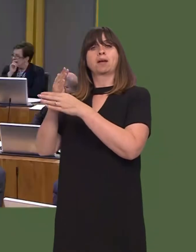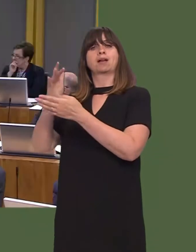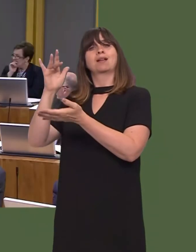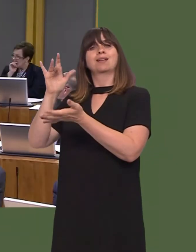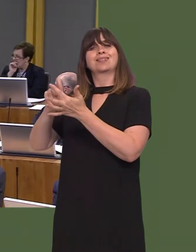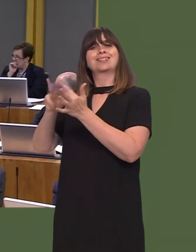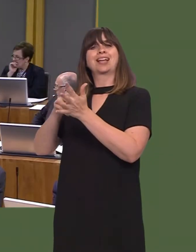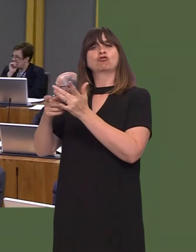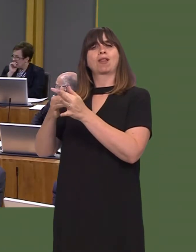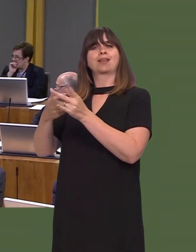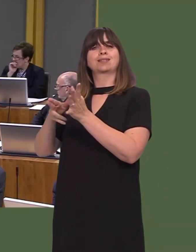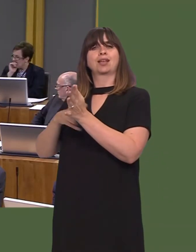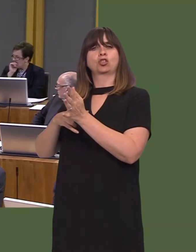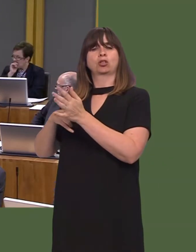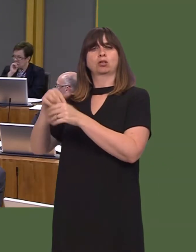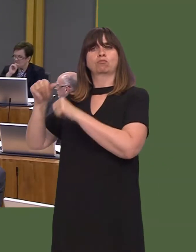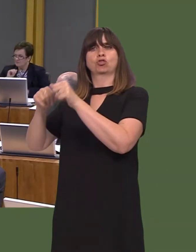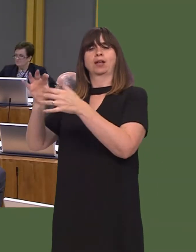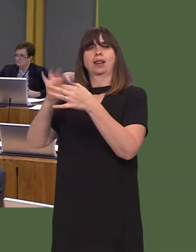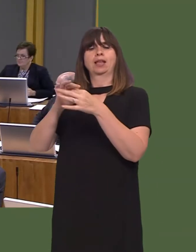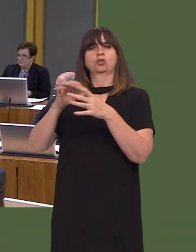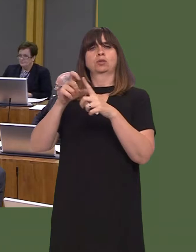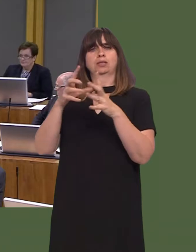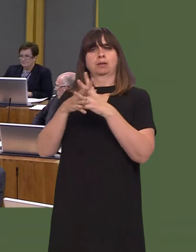swyddi Llywodraeth y DU mewn perthynas ‚'r Adran Gwaith a Phensiynau? OAQ(5)0742(FM)